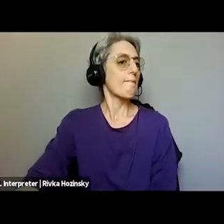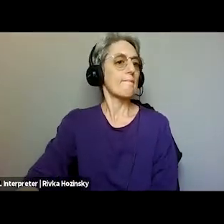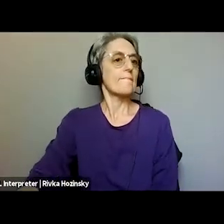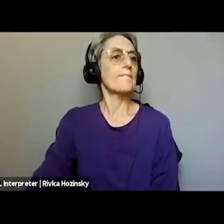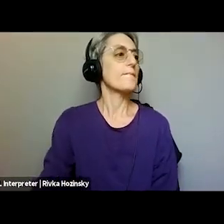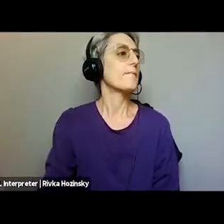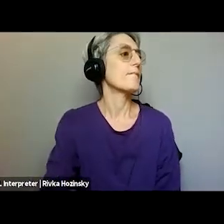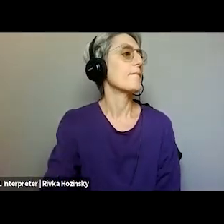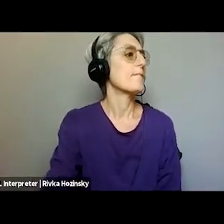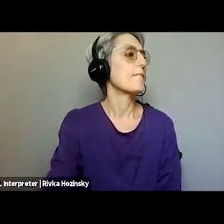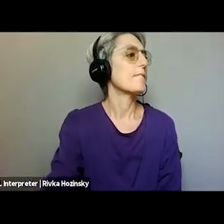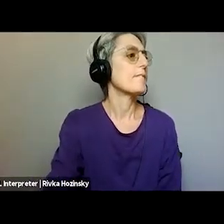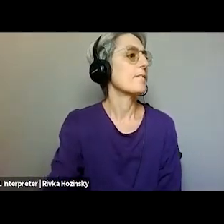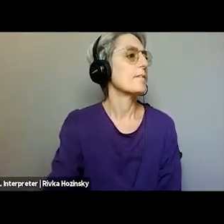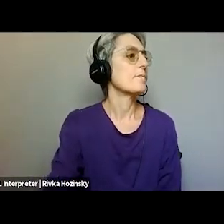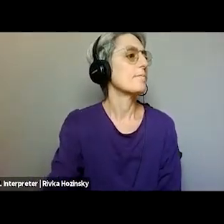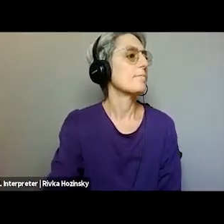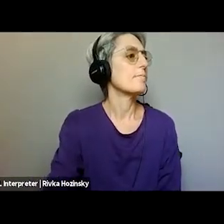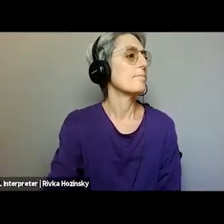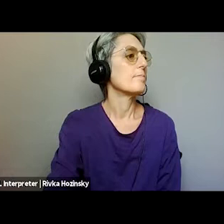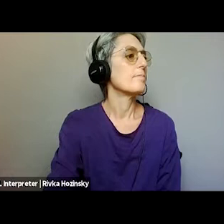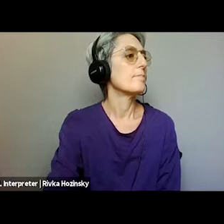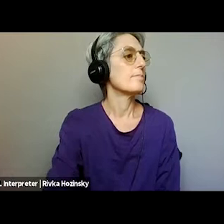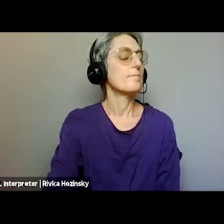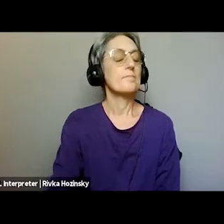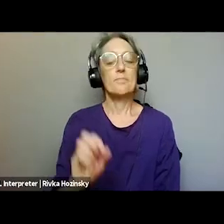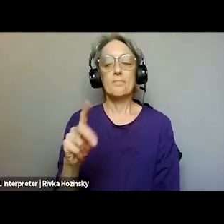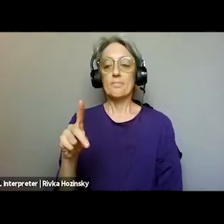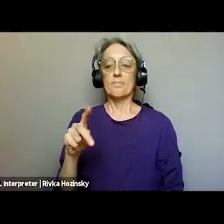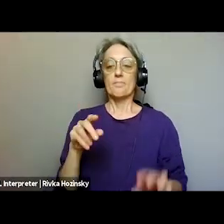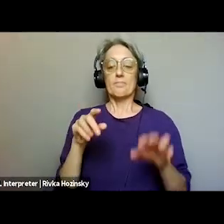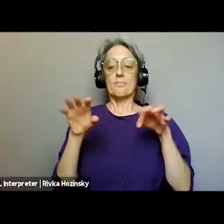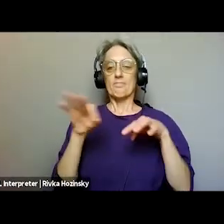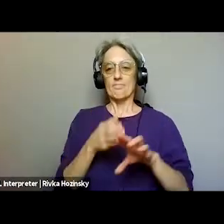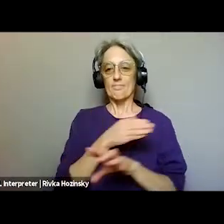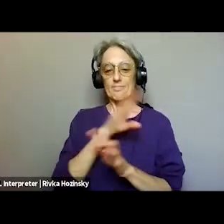So by way of background, you know why I focus on the postpartum period specially,